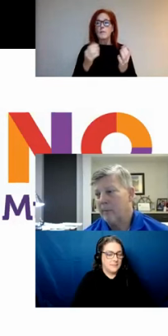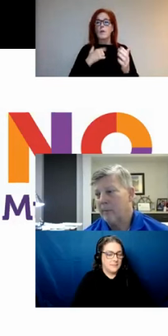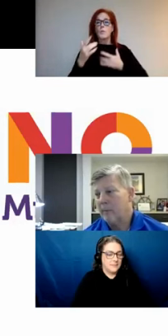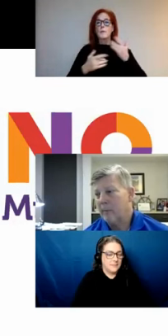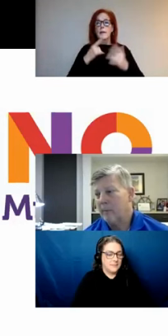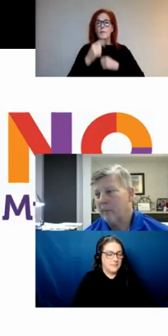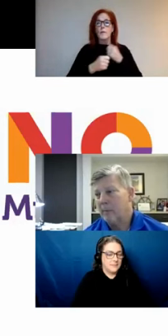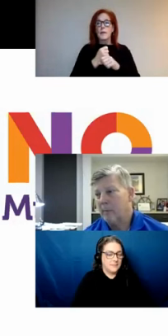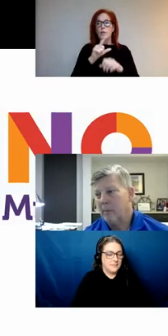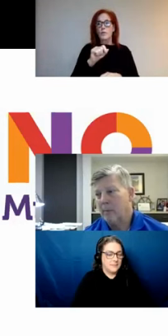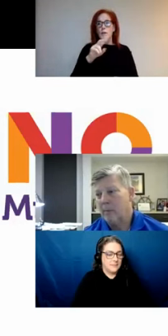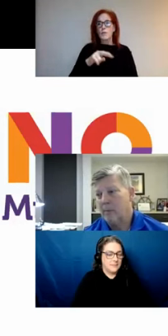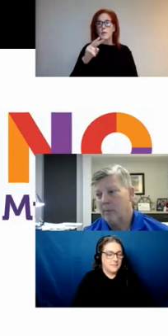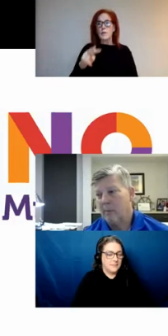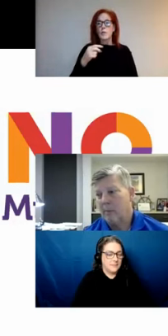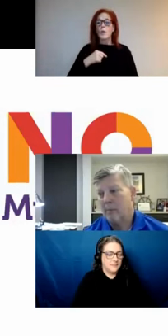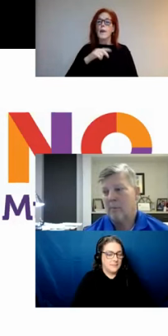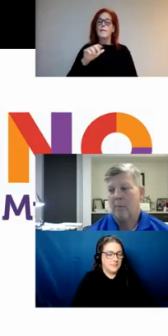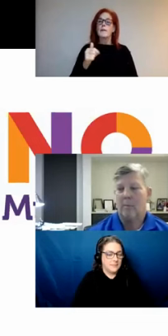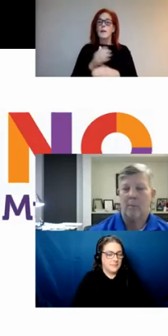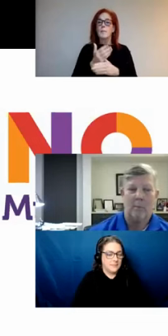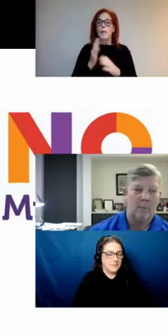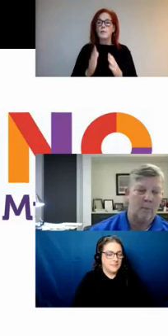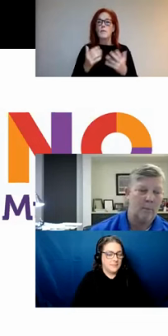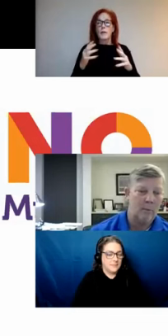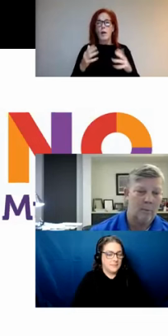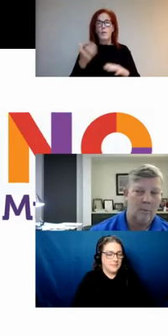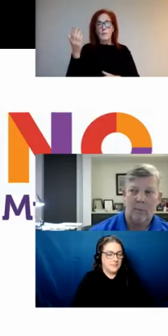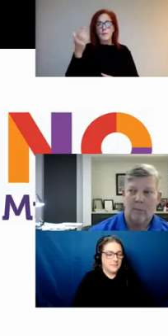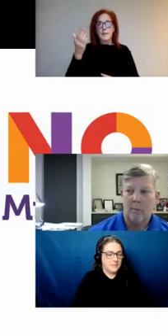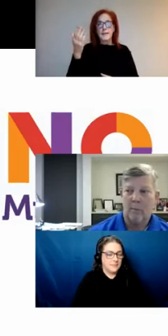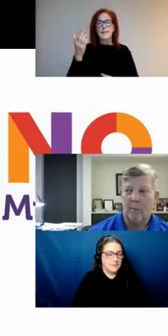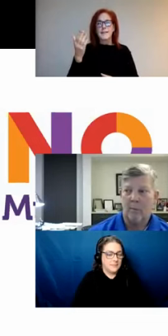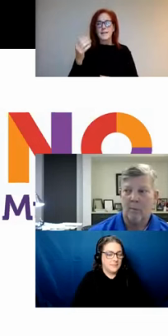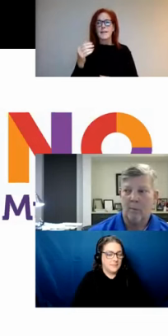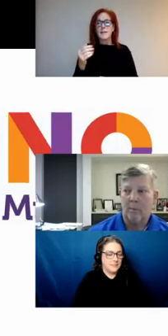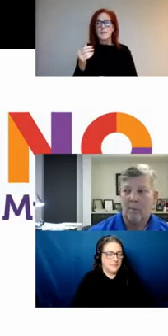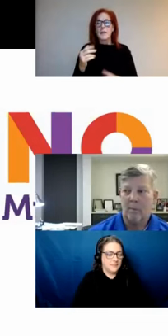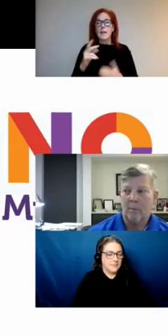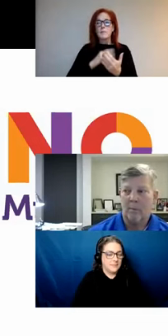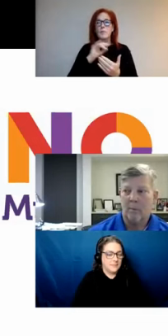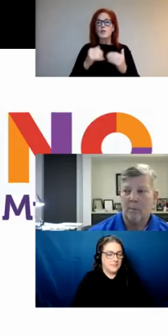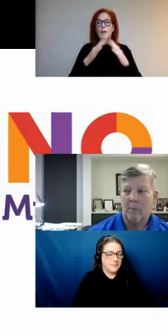And, you know, just to -- if we can click on the next slide.